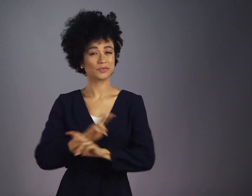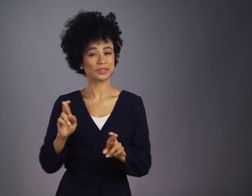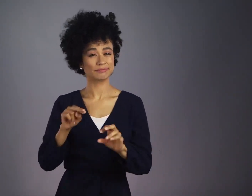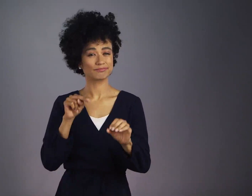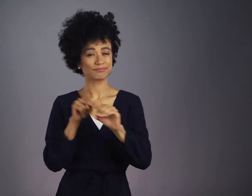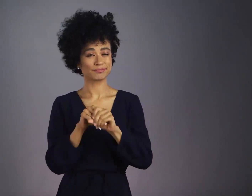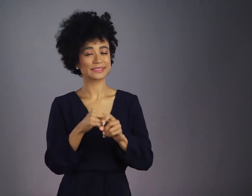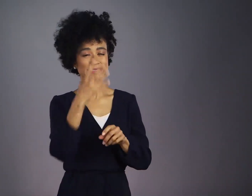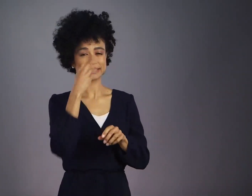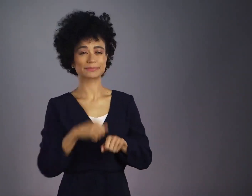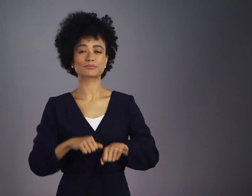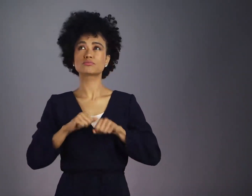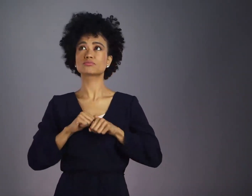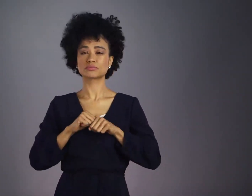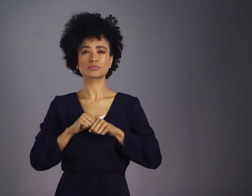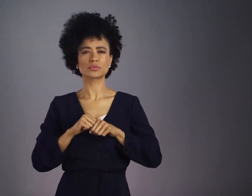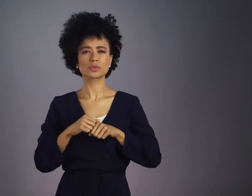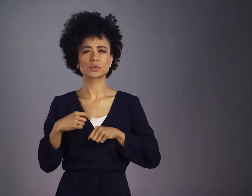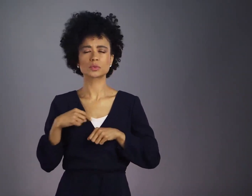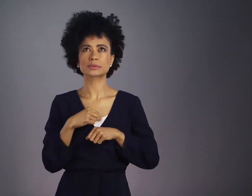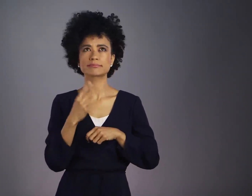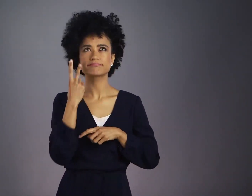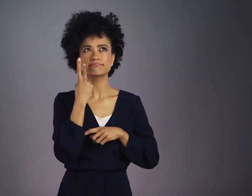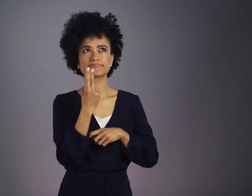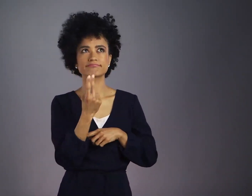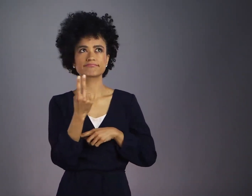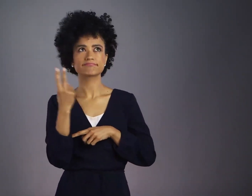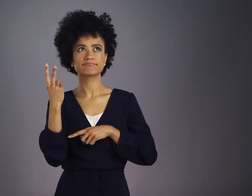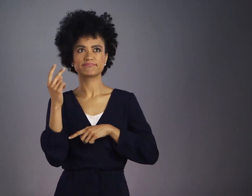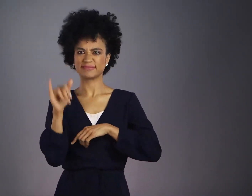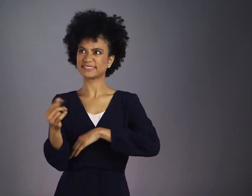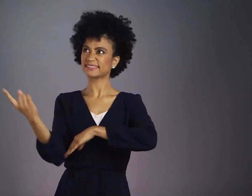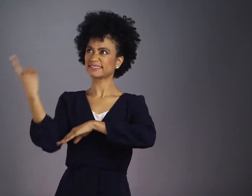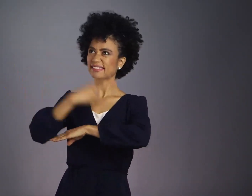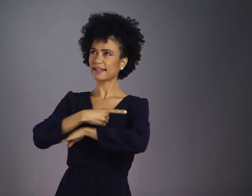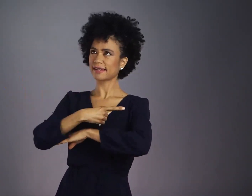When we retire at night, we constructively review our day.